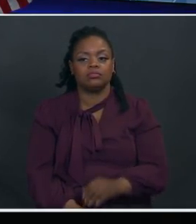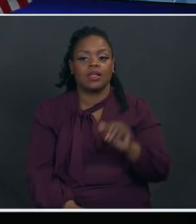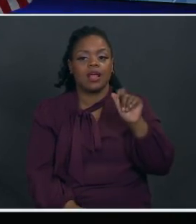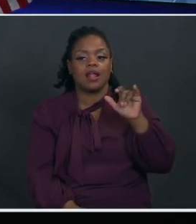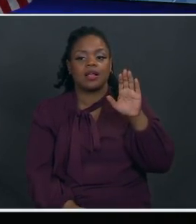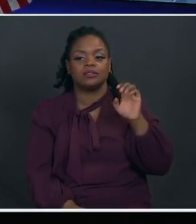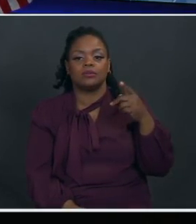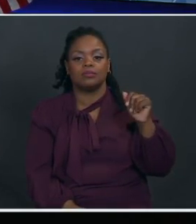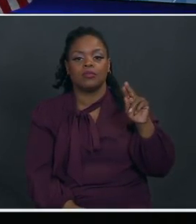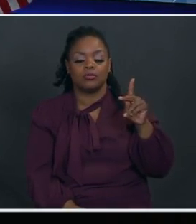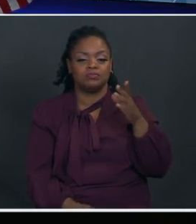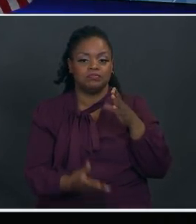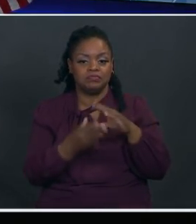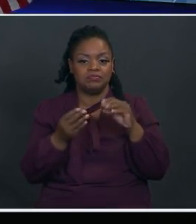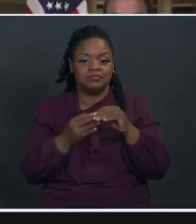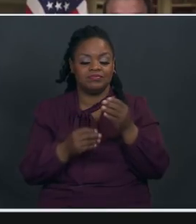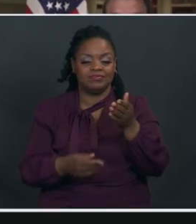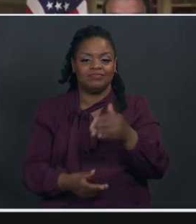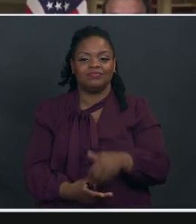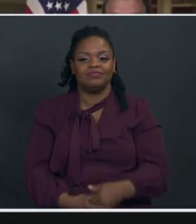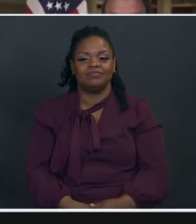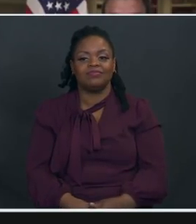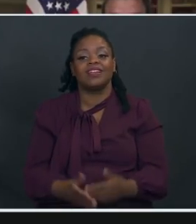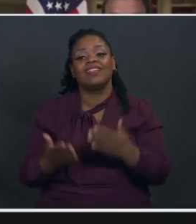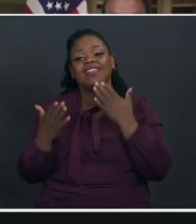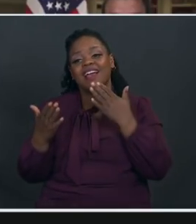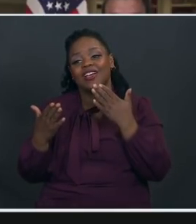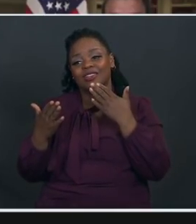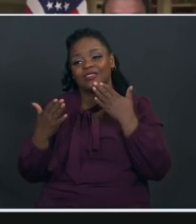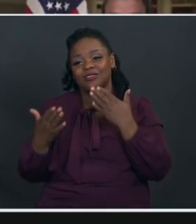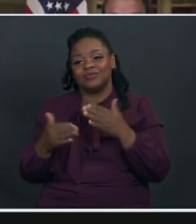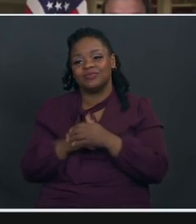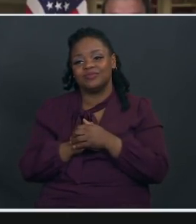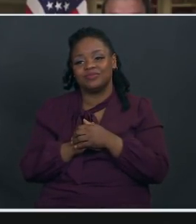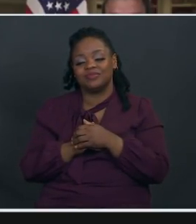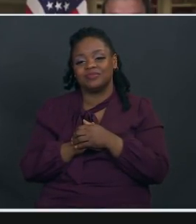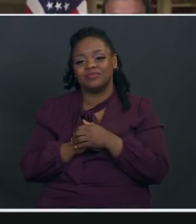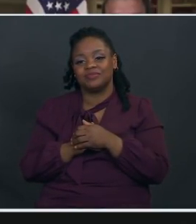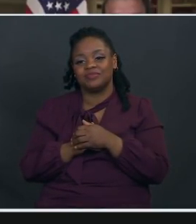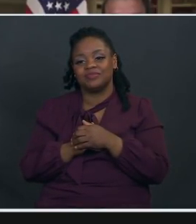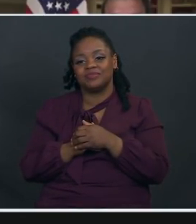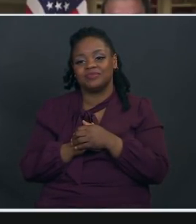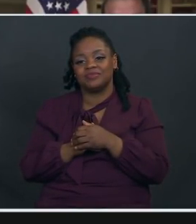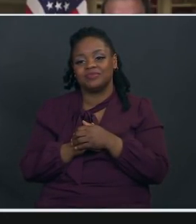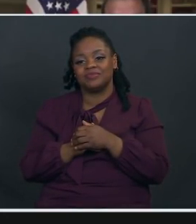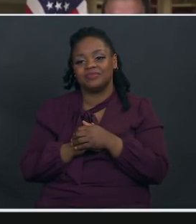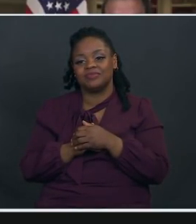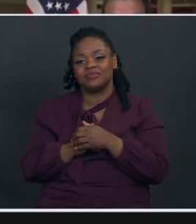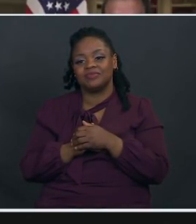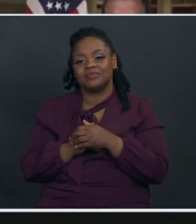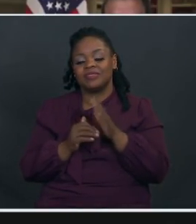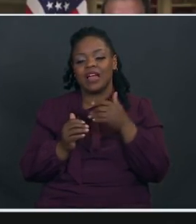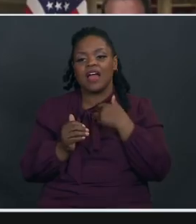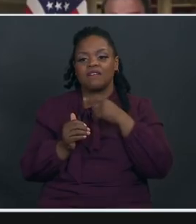The Press: Hello. Thank you so much for taking my question. So, this is more for the scientists, perhaps Dr. Fauci and Dr. Walensky,